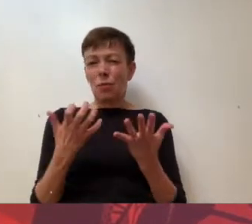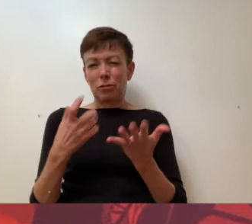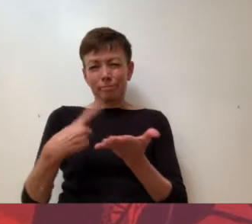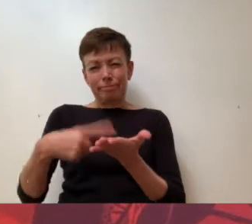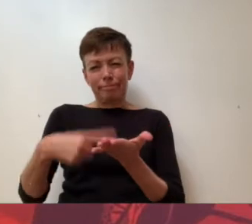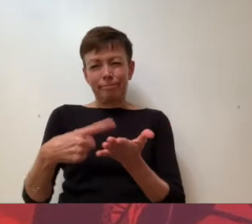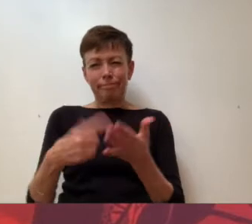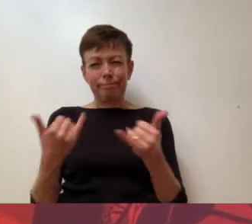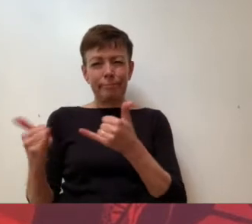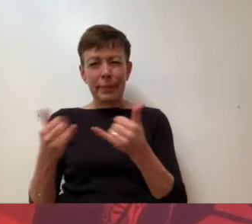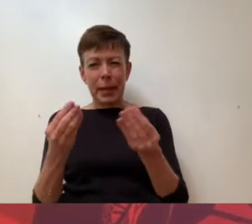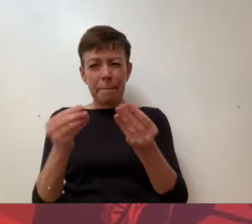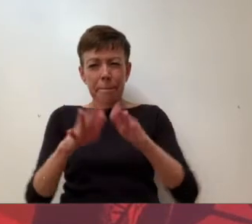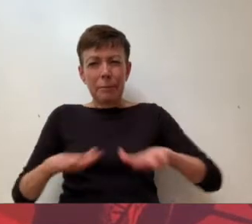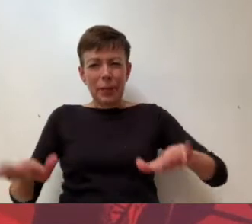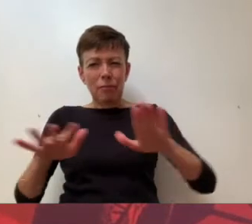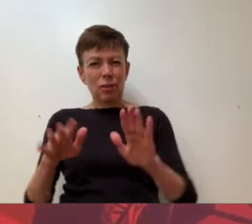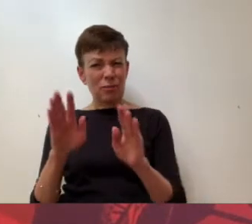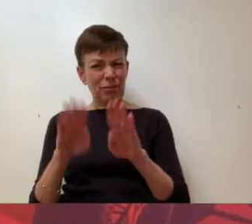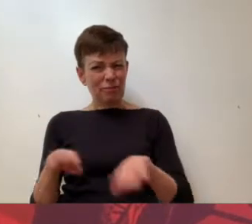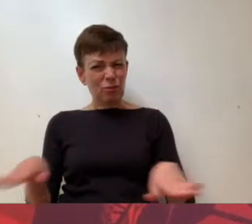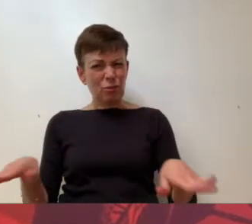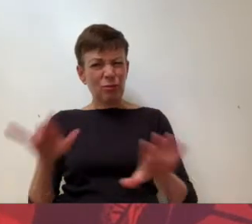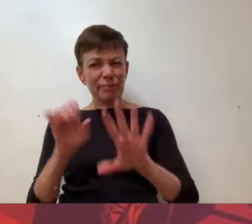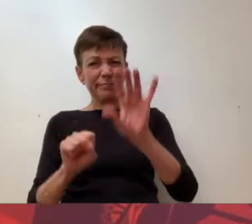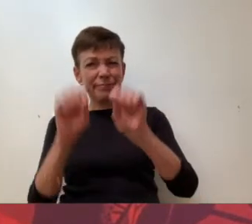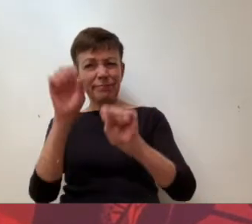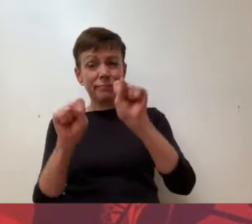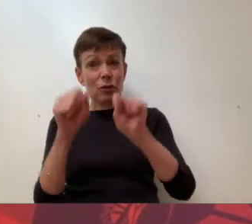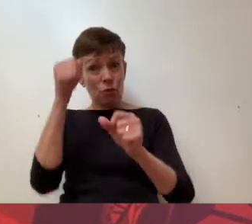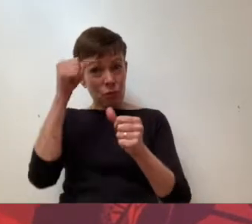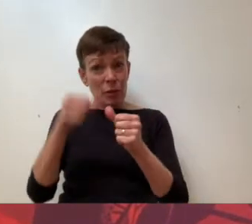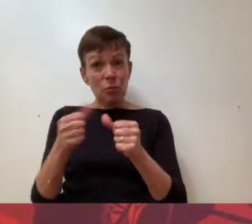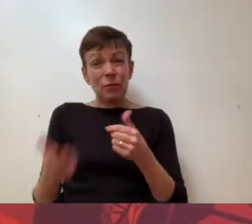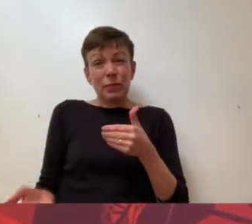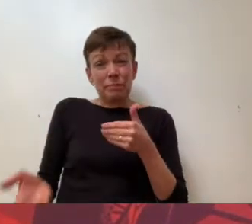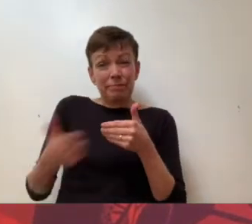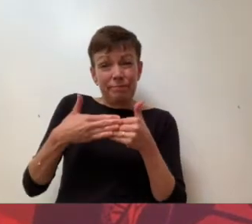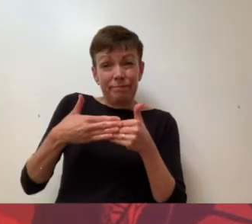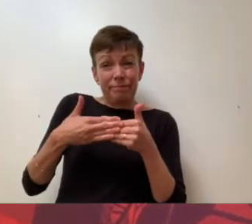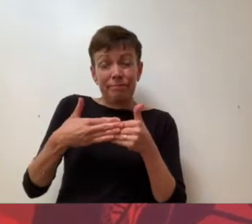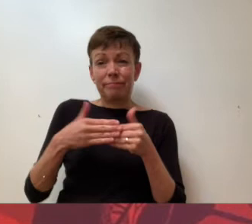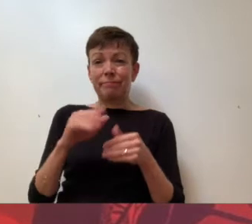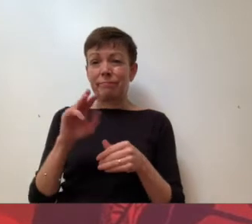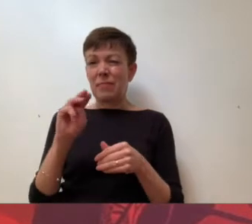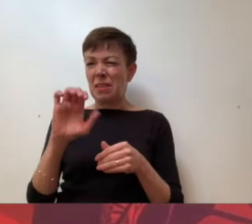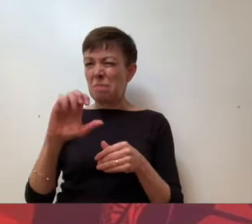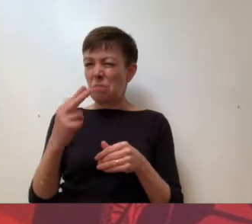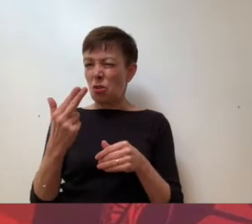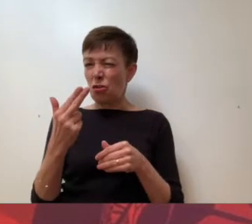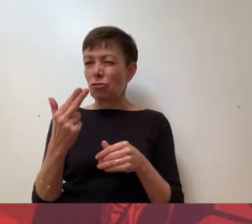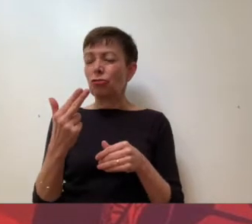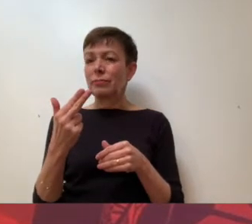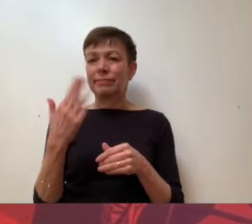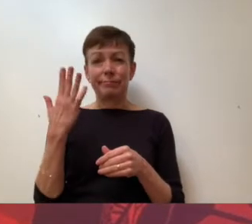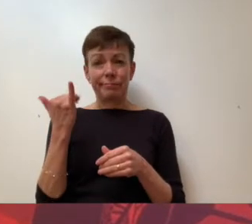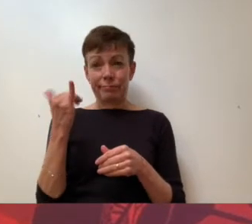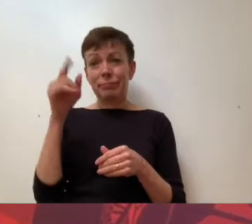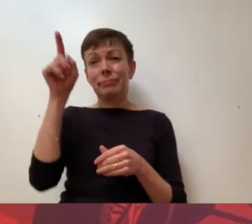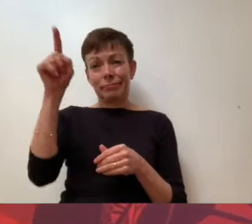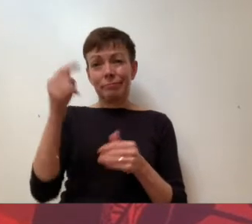I do want to issue some clarification in relation to baseball diamonds, with the exception of